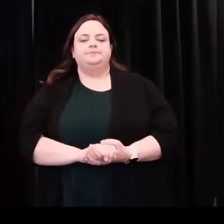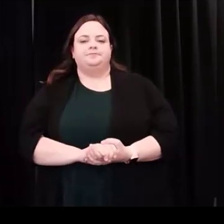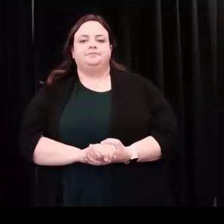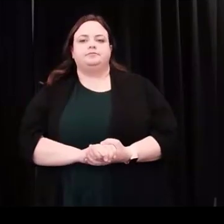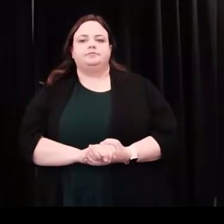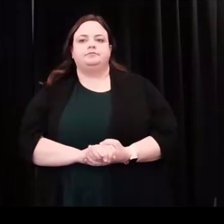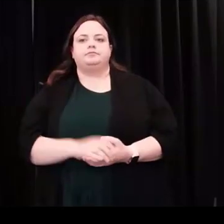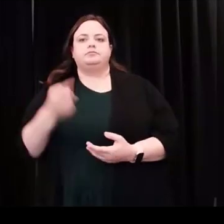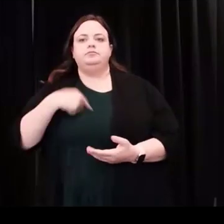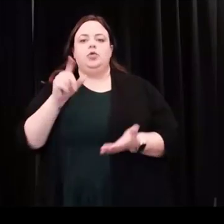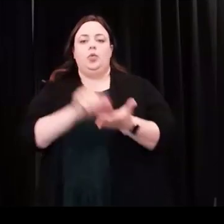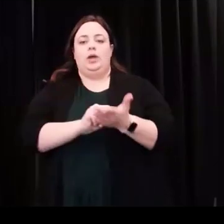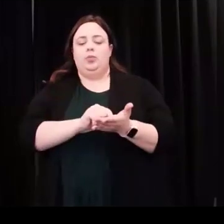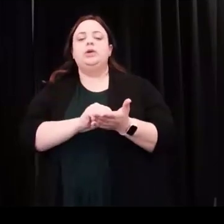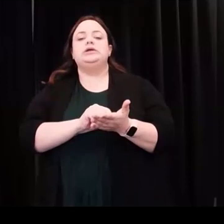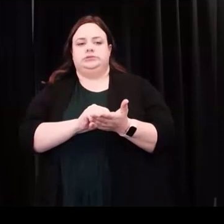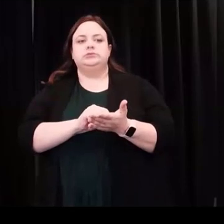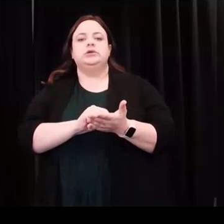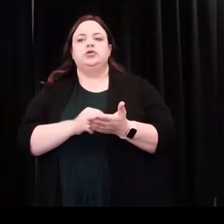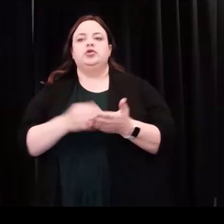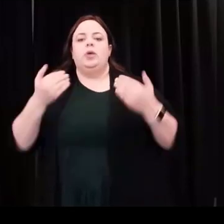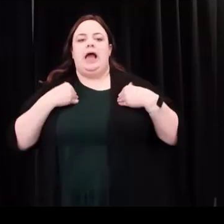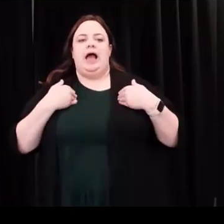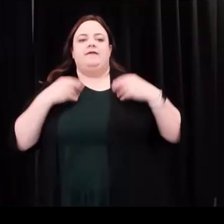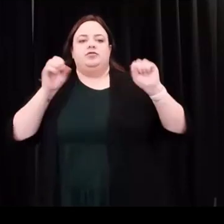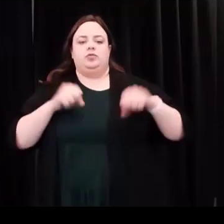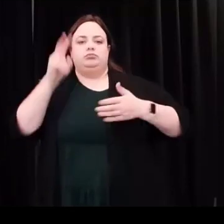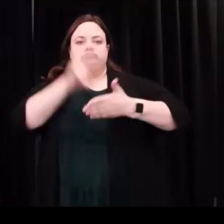So we printed out some printouts so that you'd have some to look at. Those of you who are in